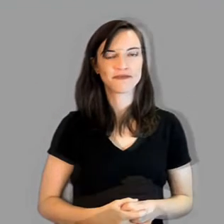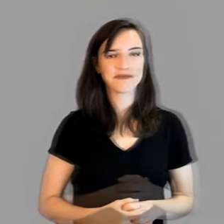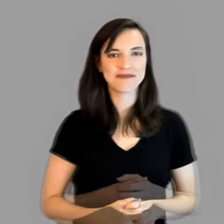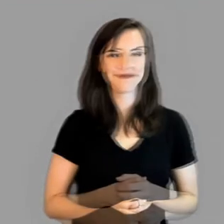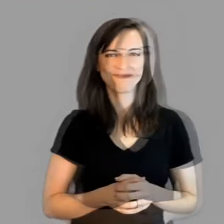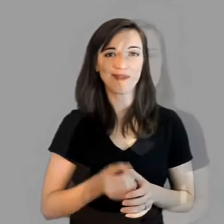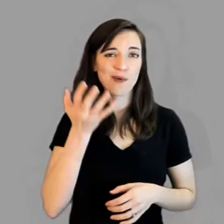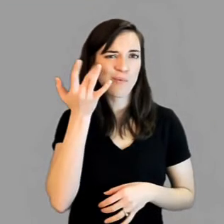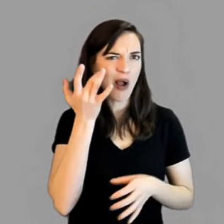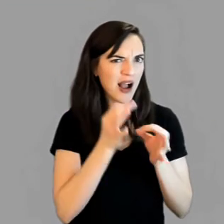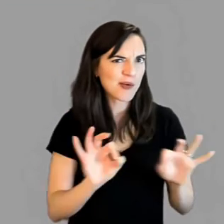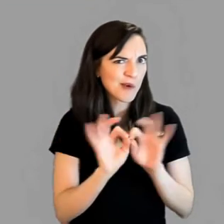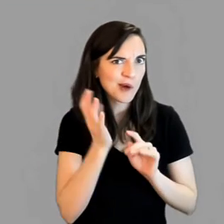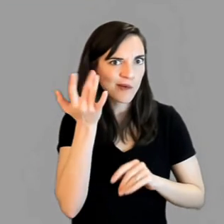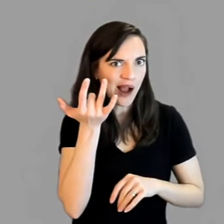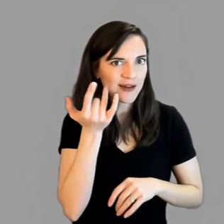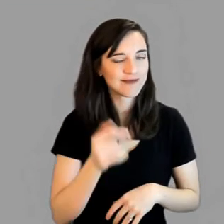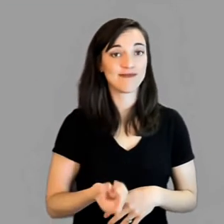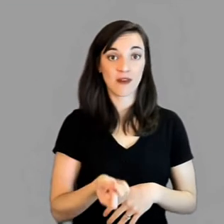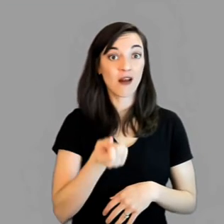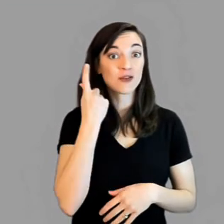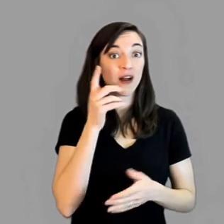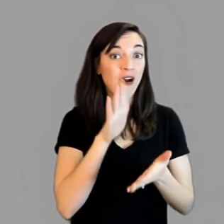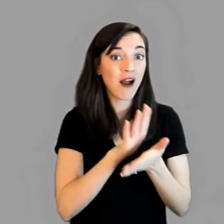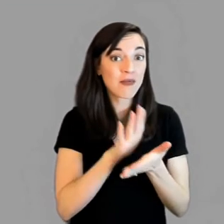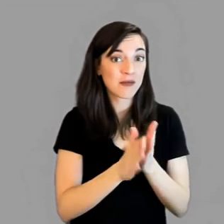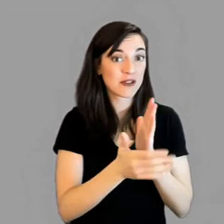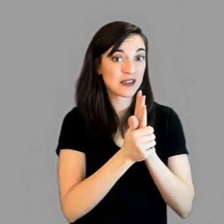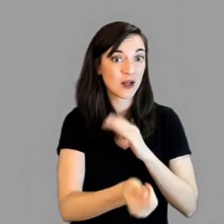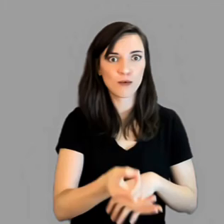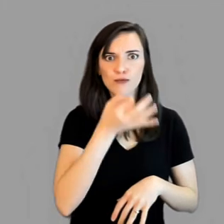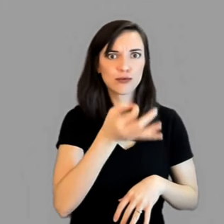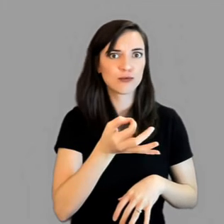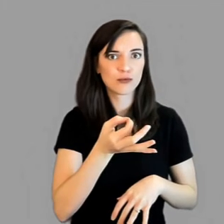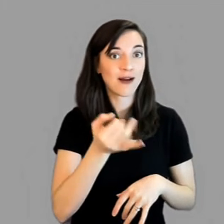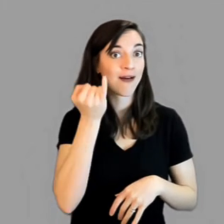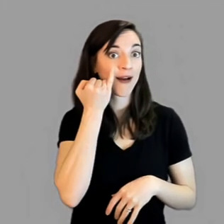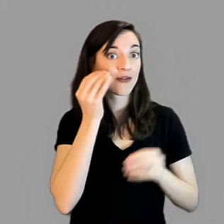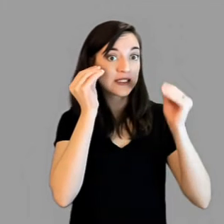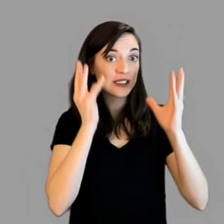After all, “just like academic skill mastery, if teachers want students to build social